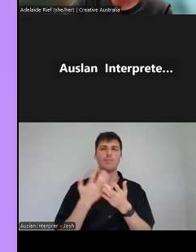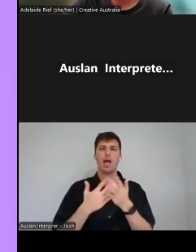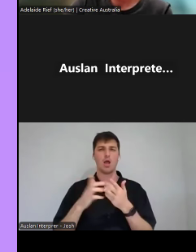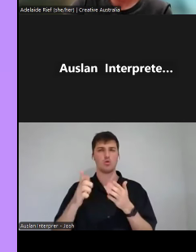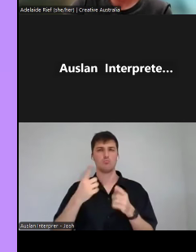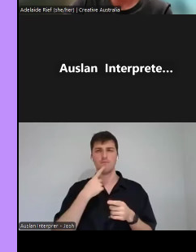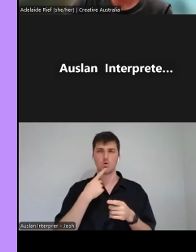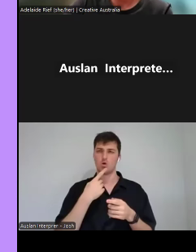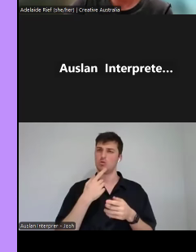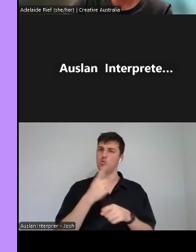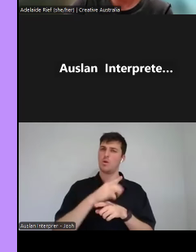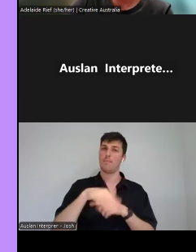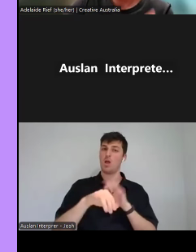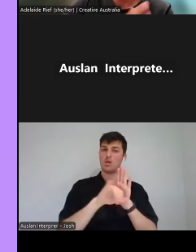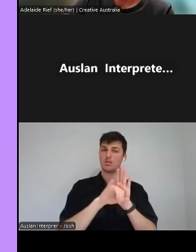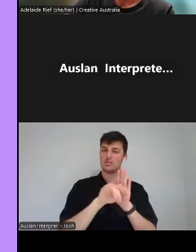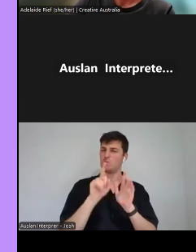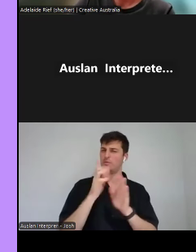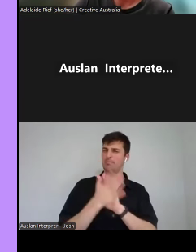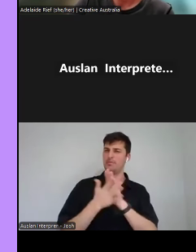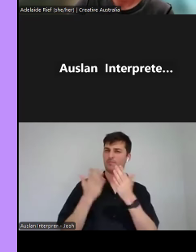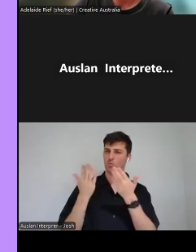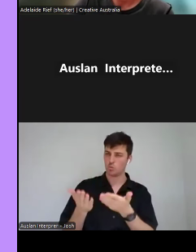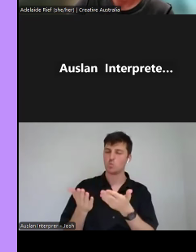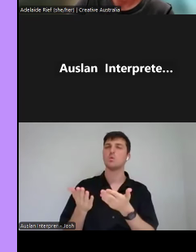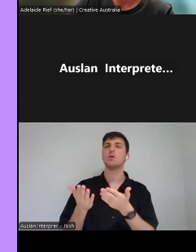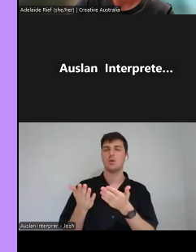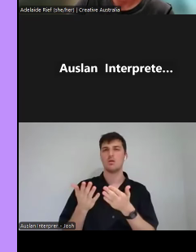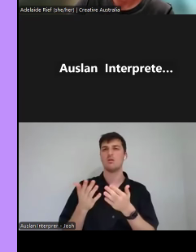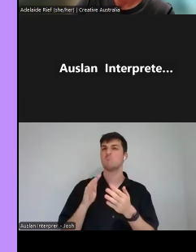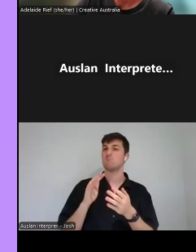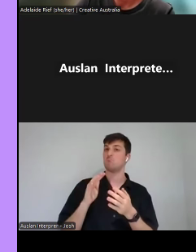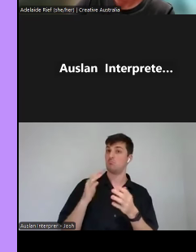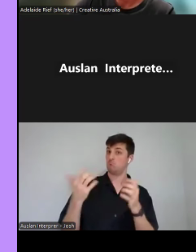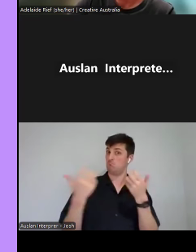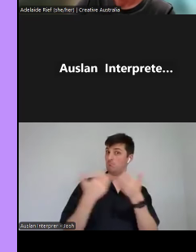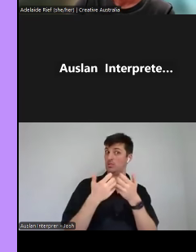identity and what that means for you, and whether or not you'll be eligible for this fund.